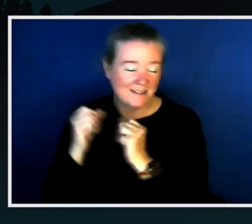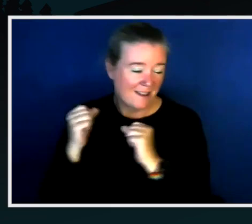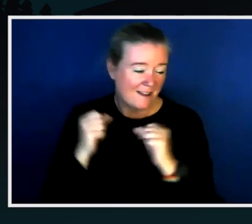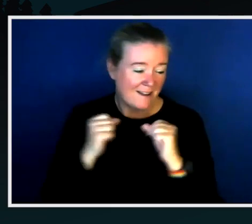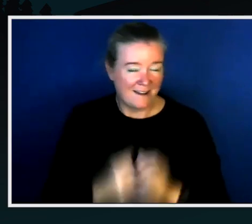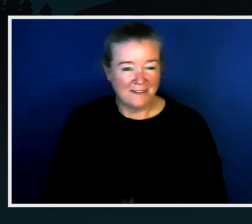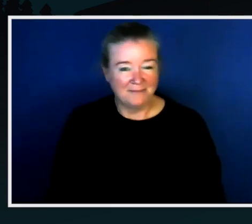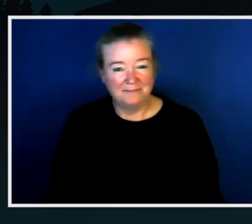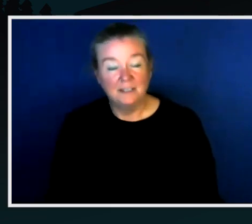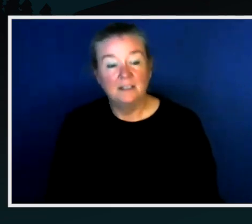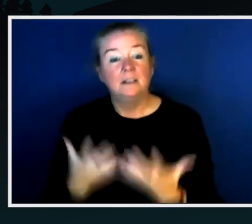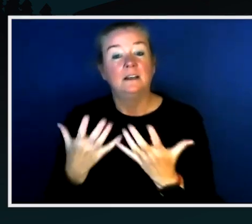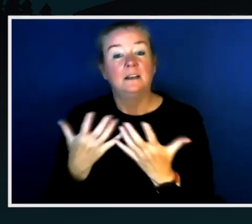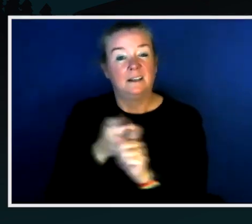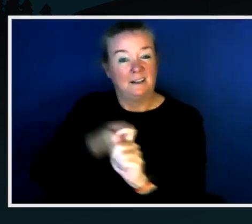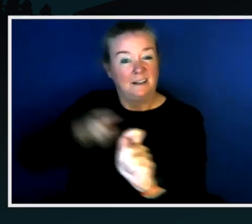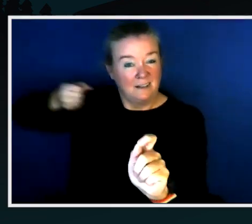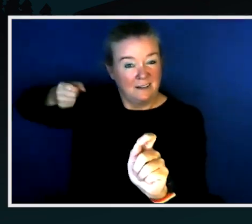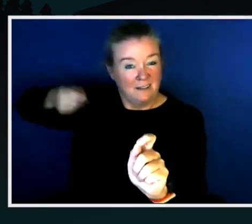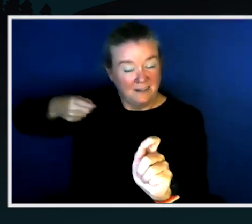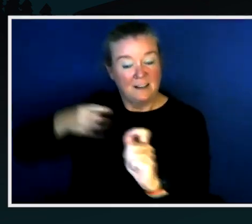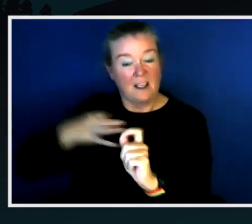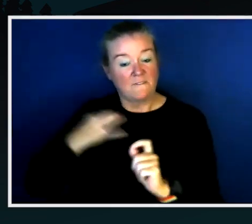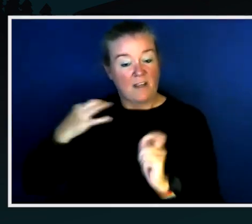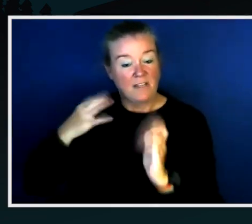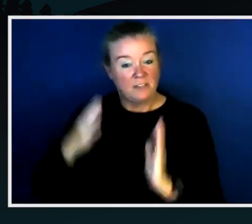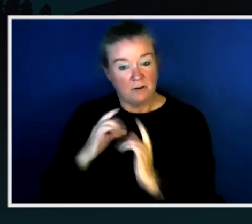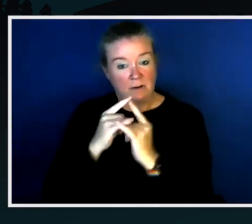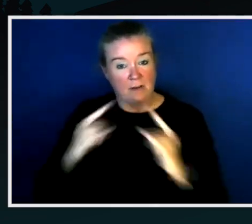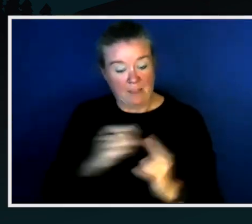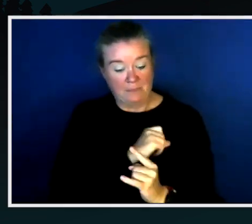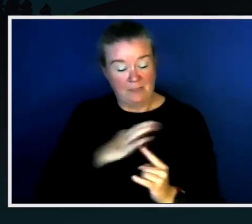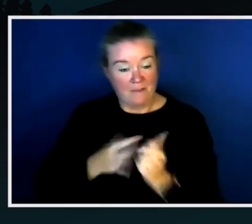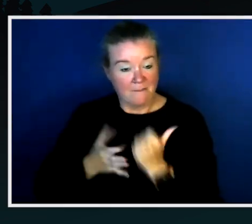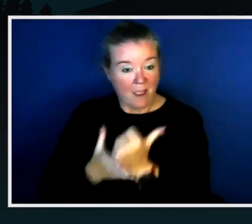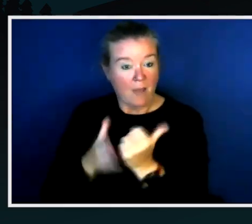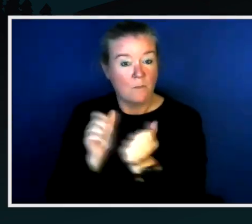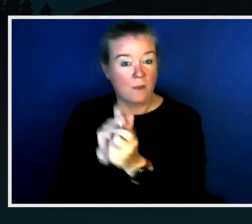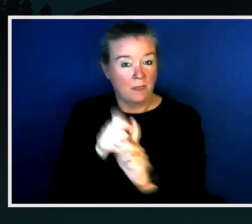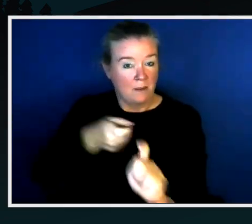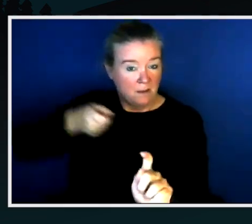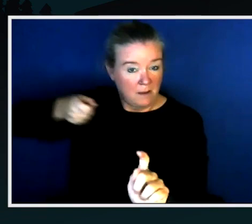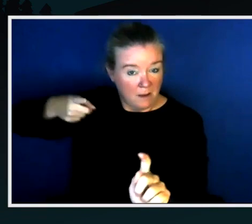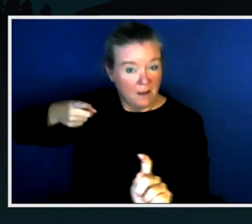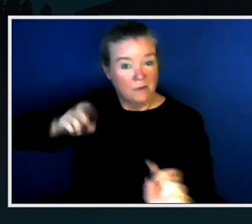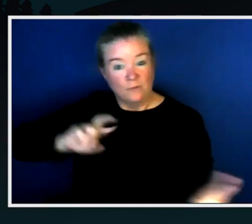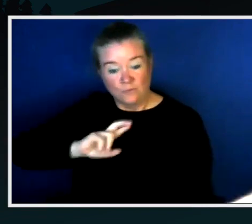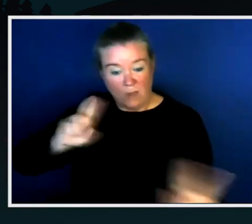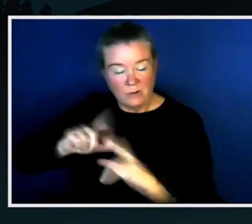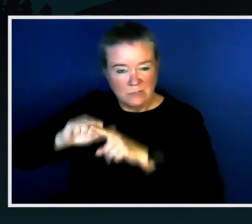At the archery range, volunteers and camp staff assist campers with their bows as they get ready to practice their archery skills.